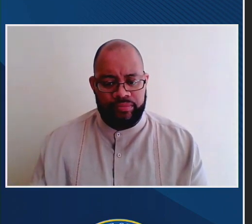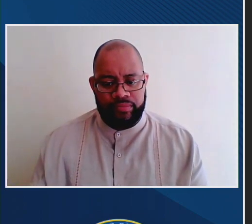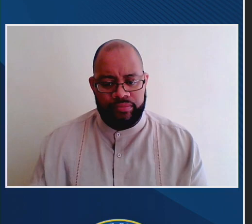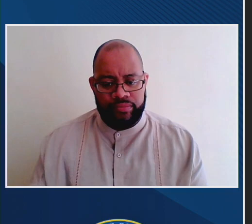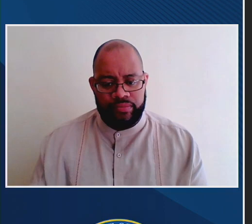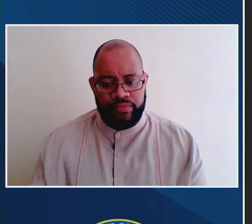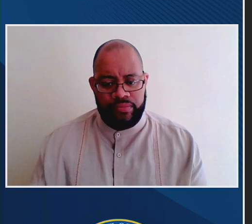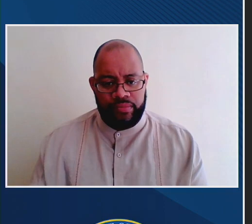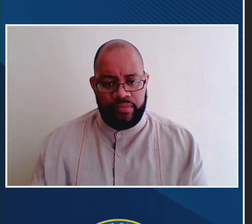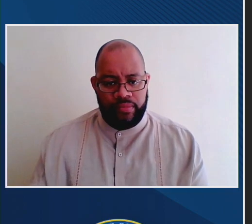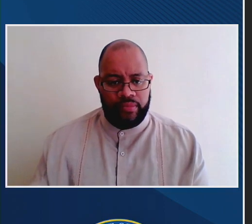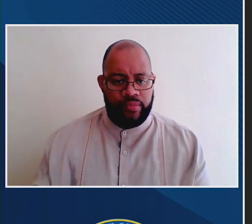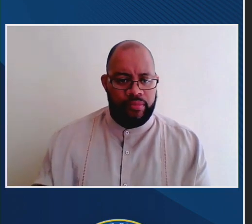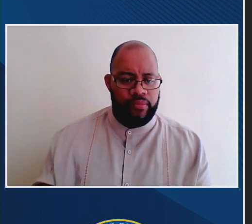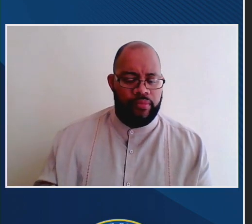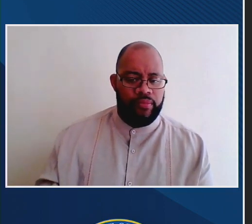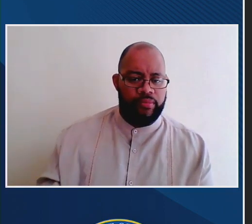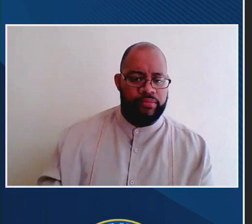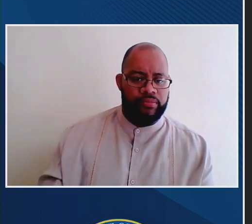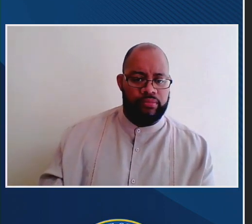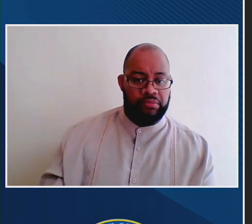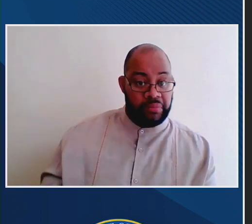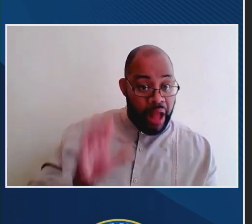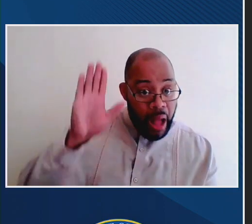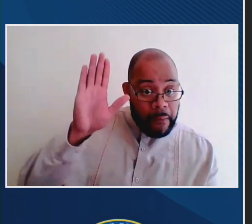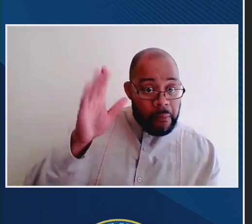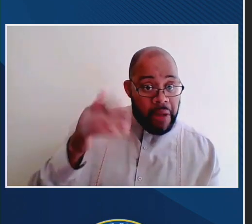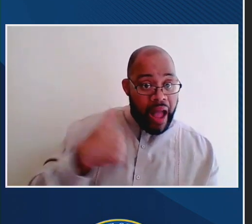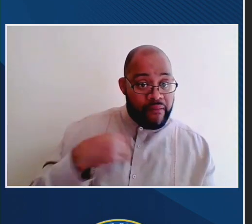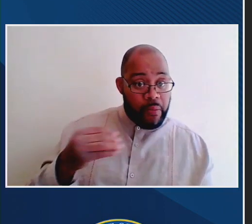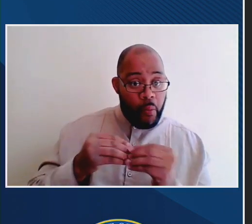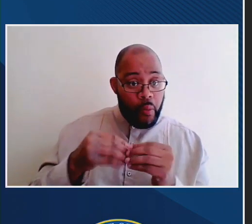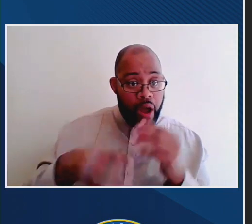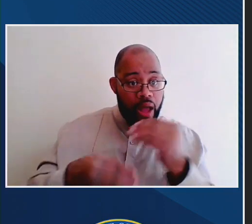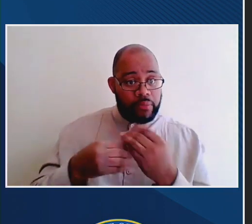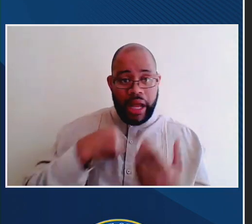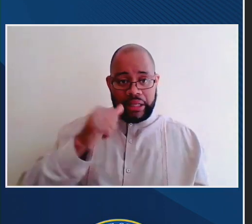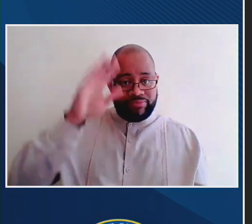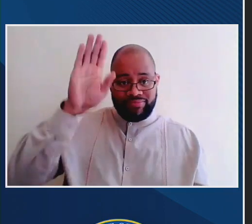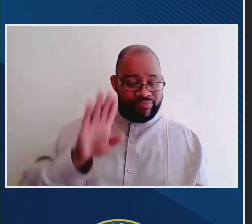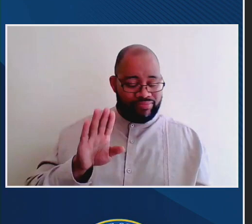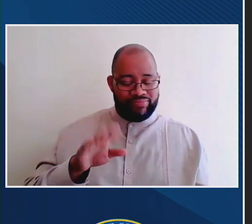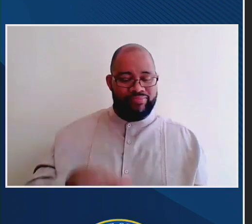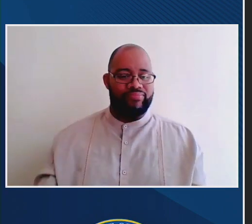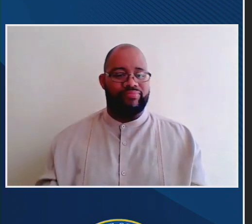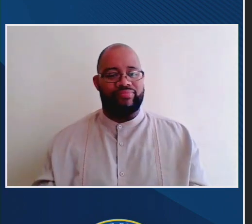or do you got something more to say? I didn't put my hand down. So I'm going to lower my hand right now.